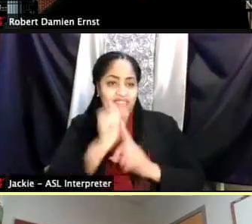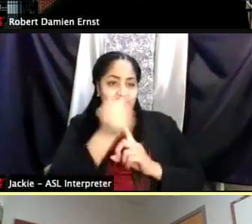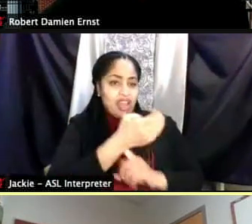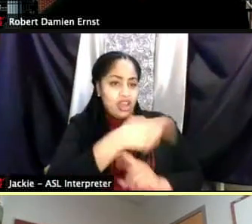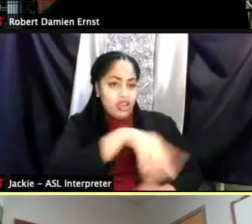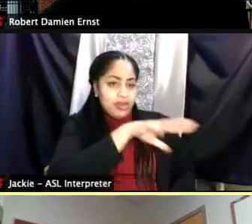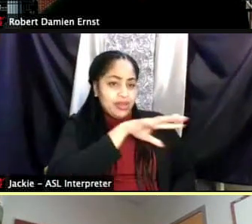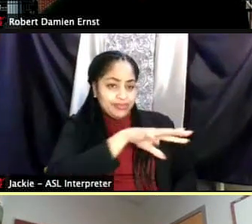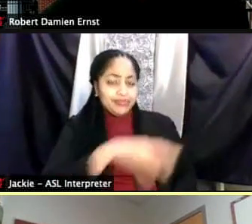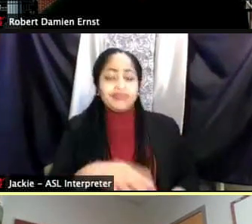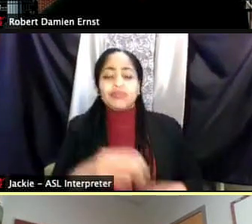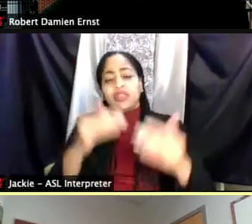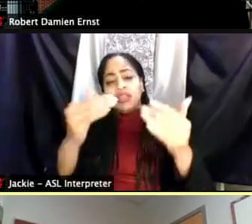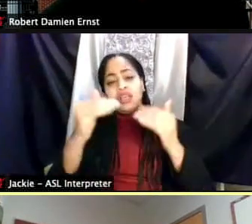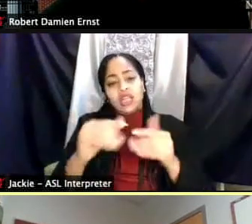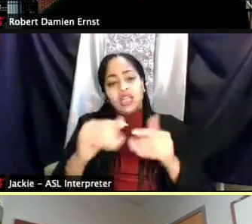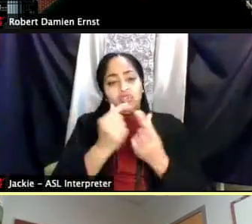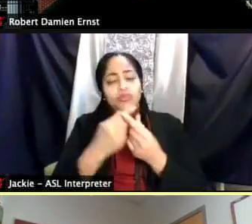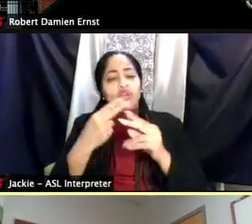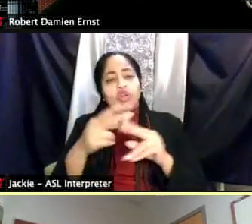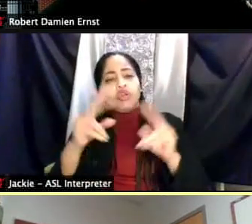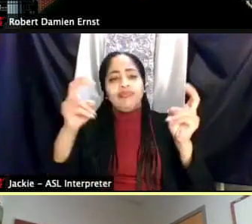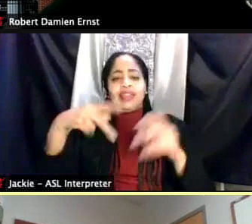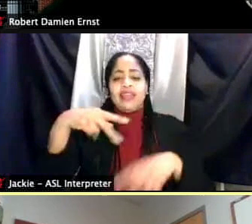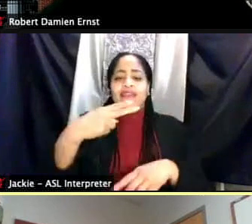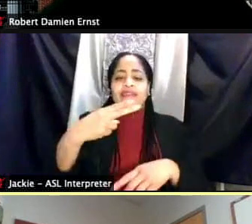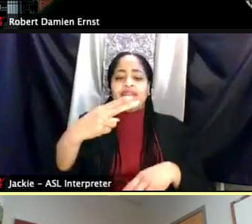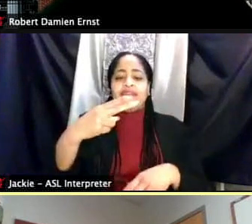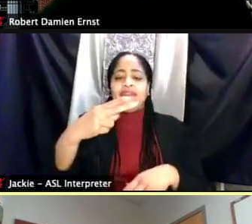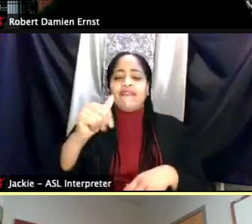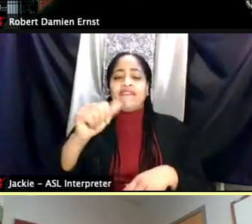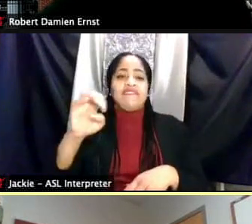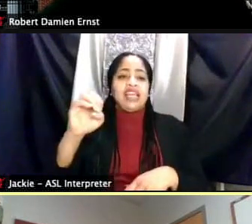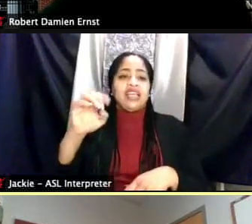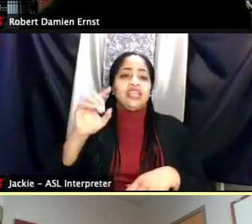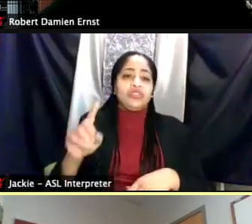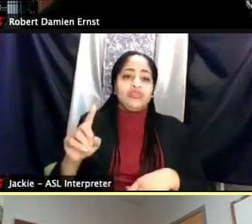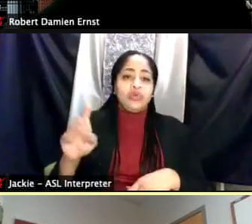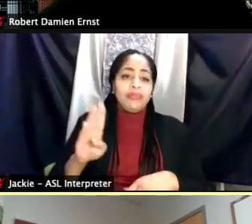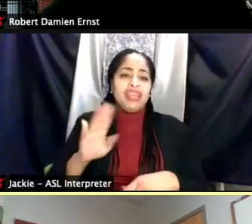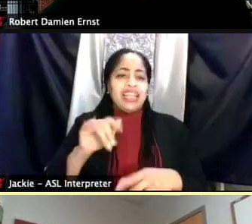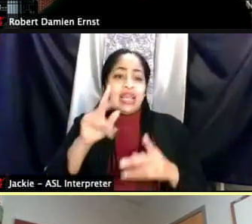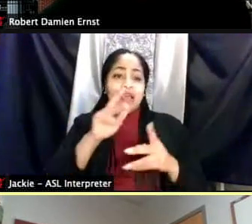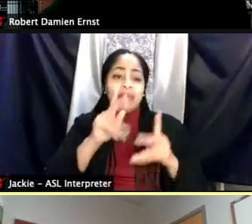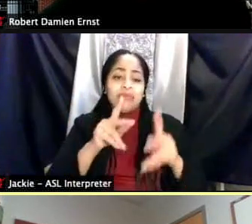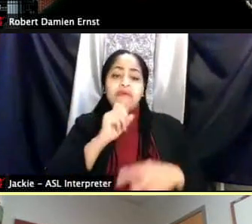The next group is what we call Phase 1B. And that will be people 65 and over.